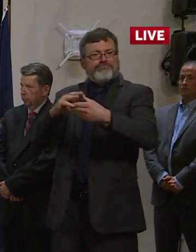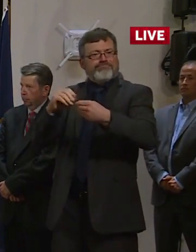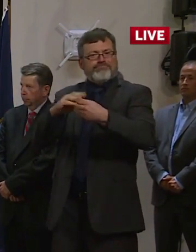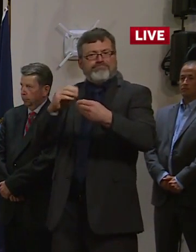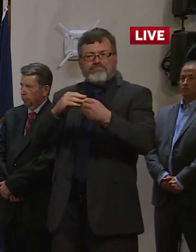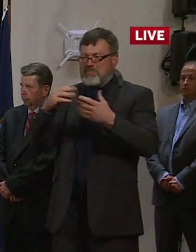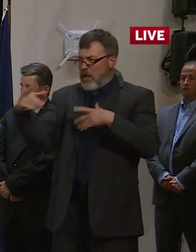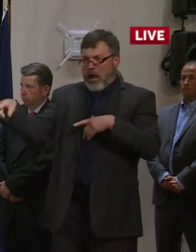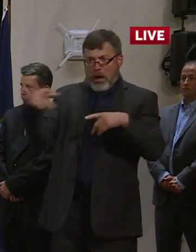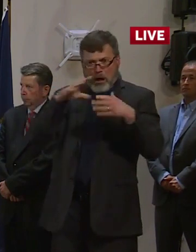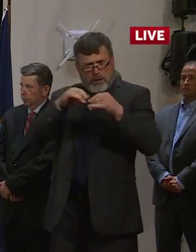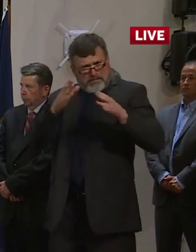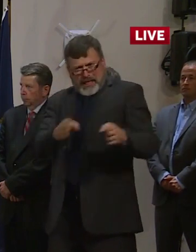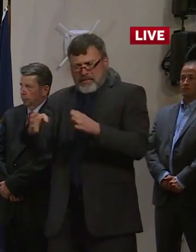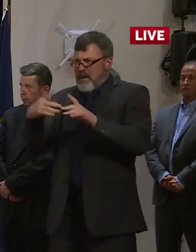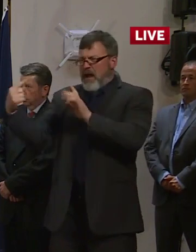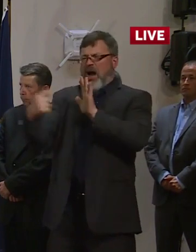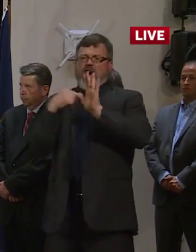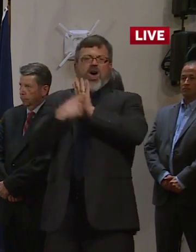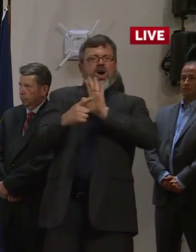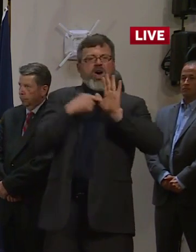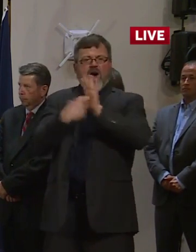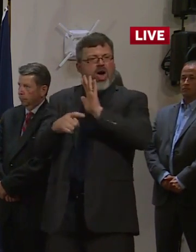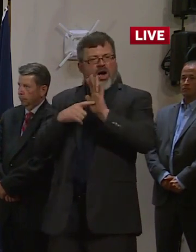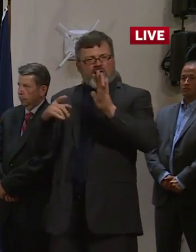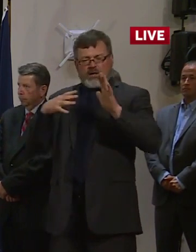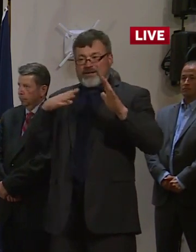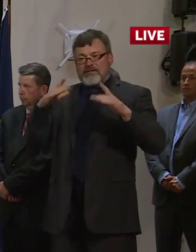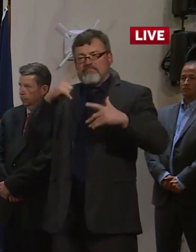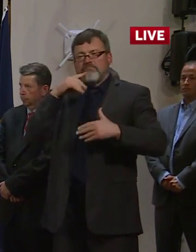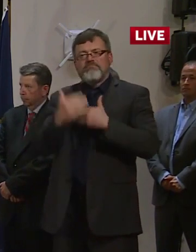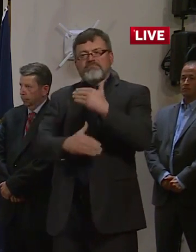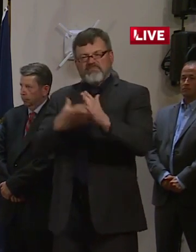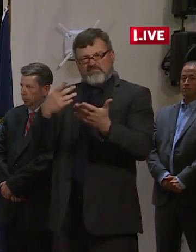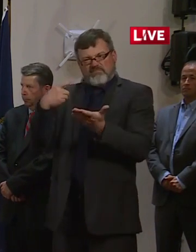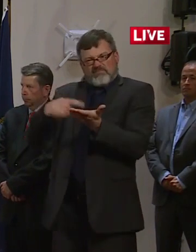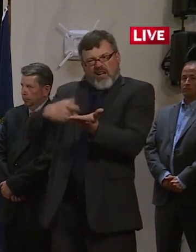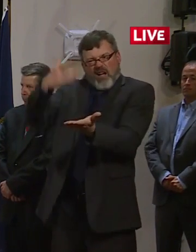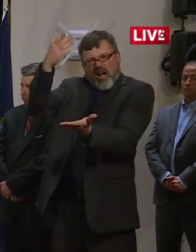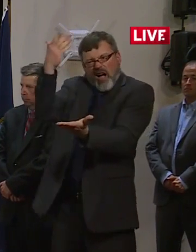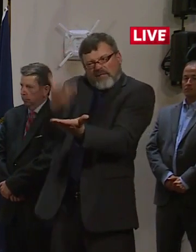WE SAID FROM THE START IN THE FA OCEF CRITICISM THAT OUR